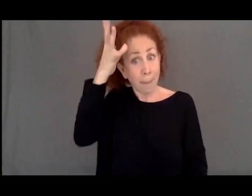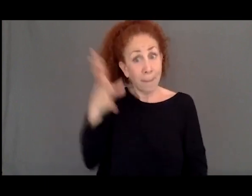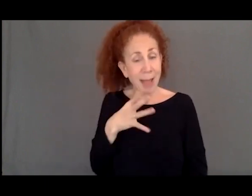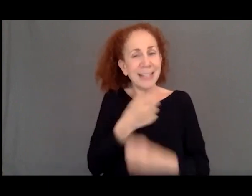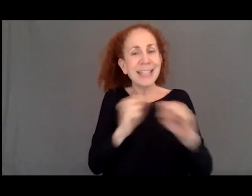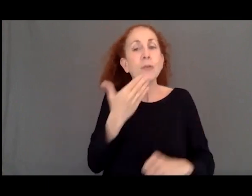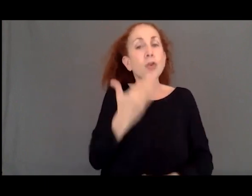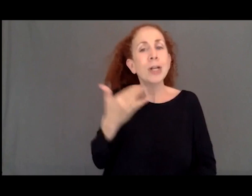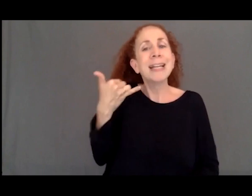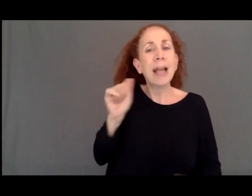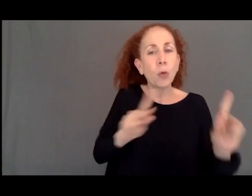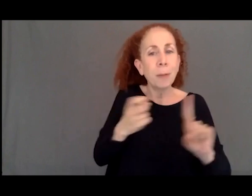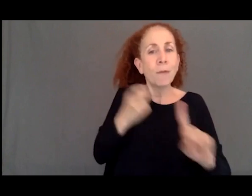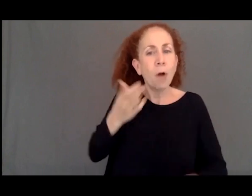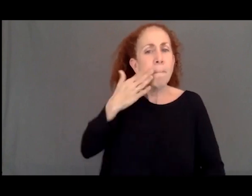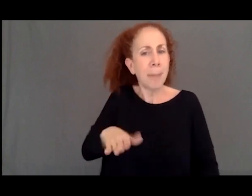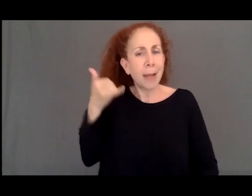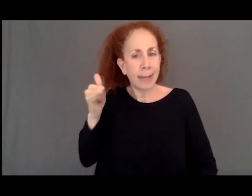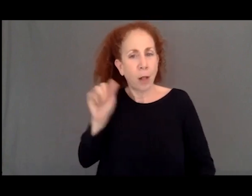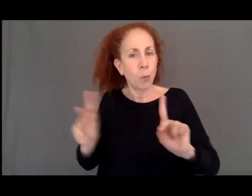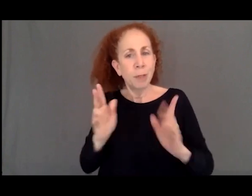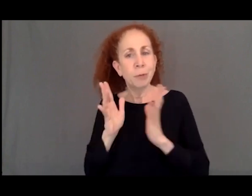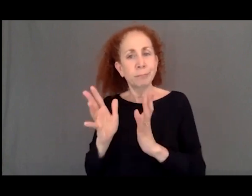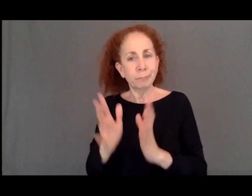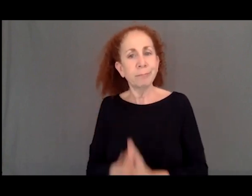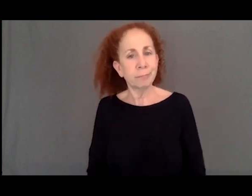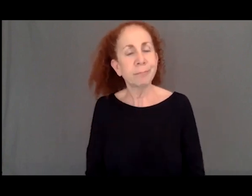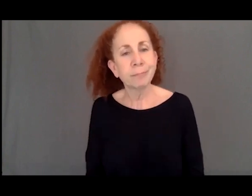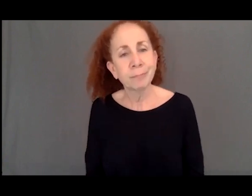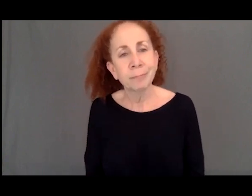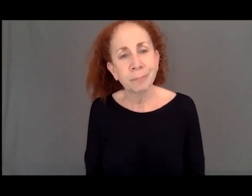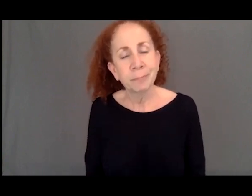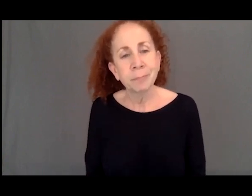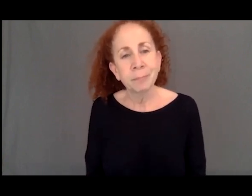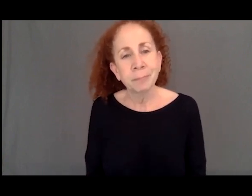saving good yellow people from bad yellow people.